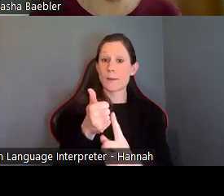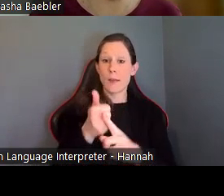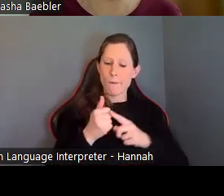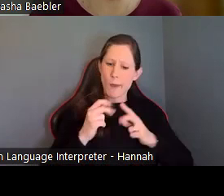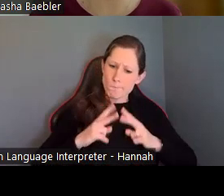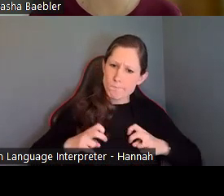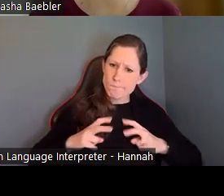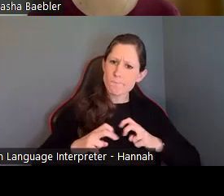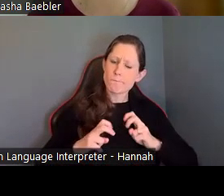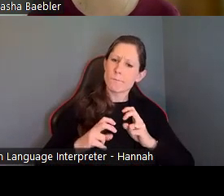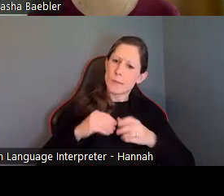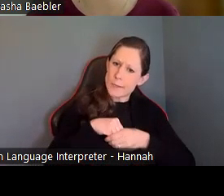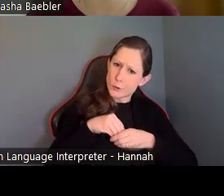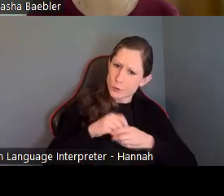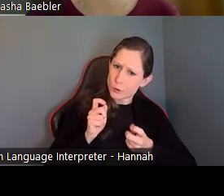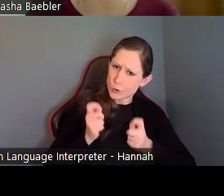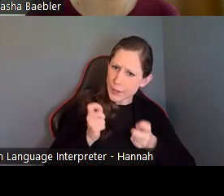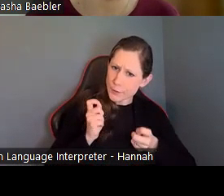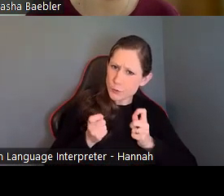change and ultimately, system's change.